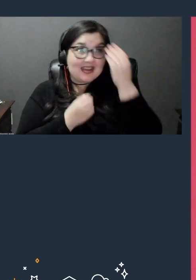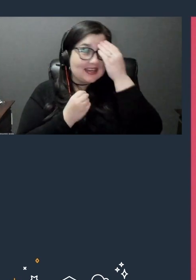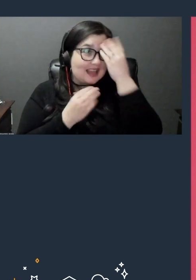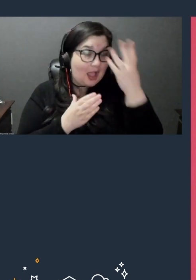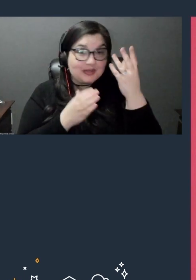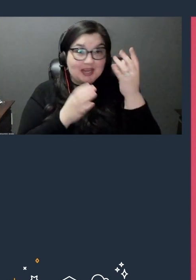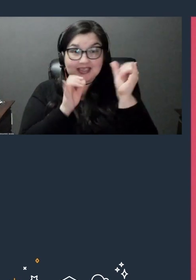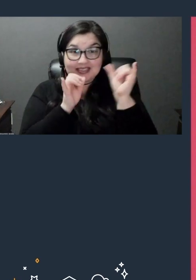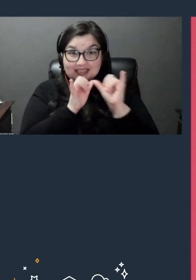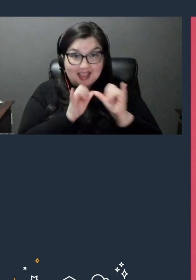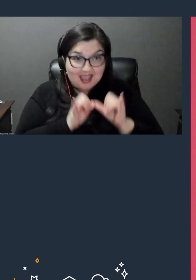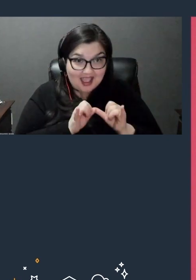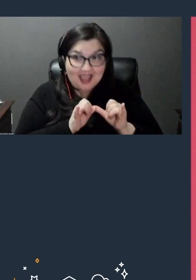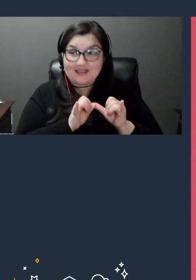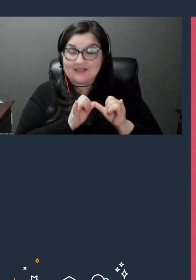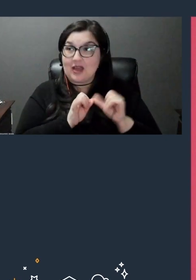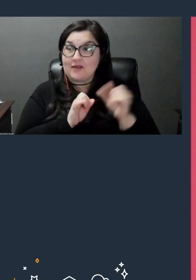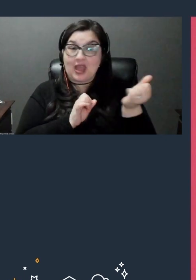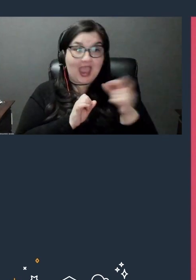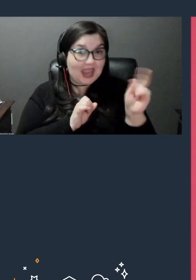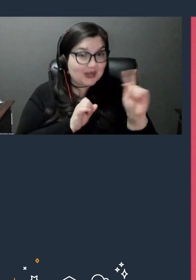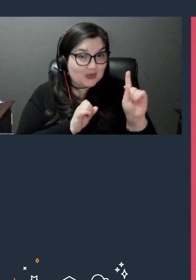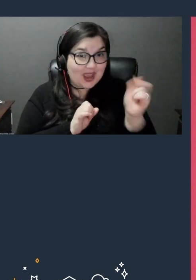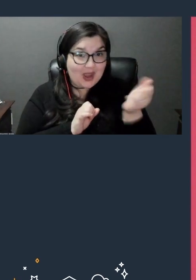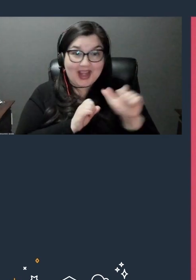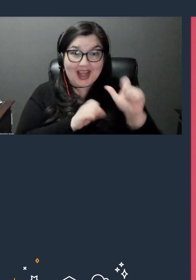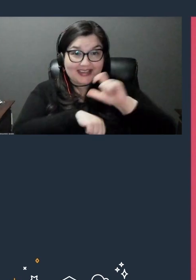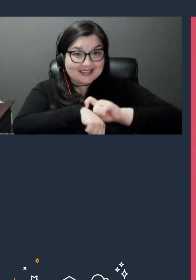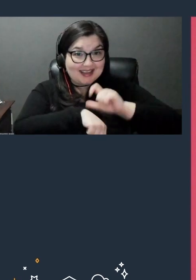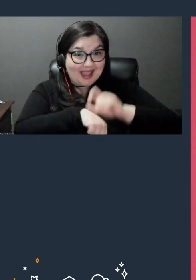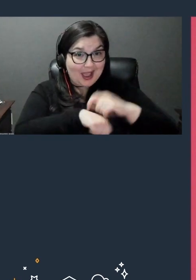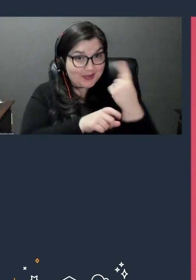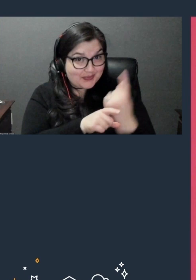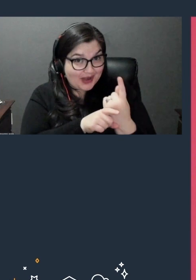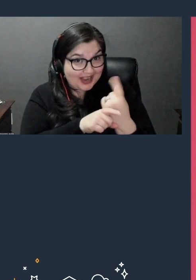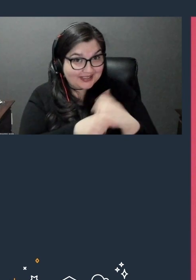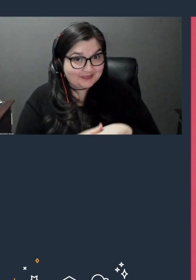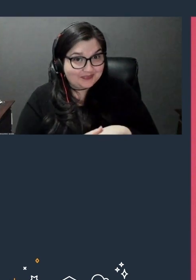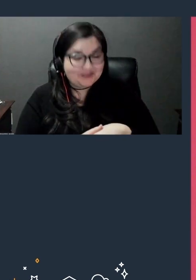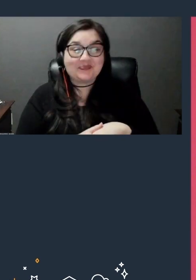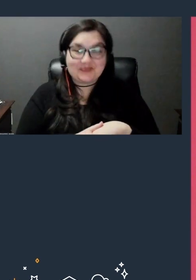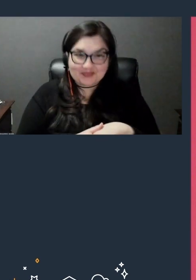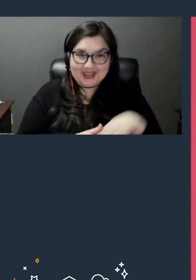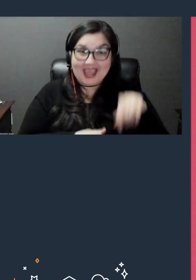At any time. From anywhere at any time, right? And it needs to be the object that you put in there.